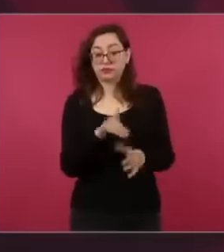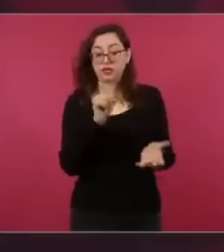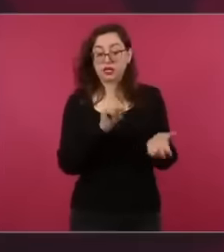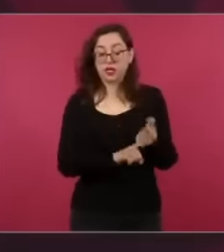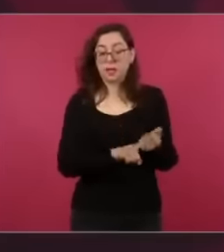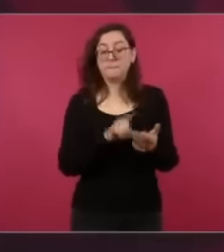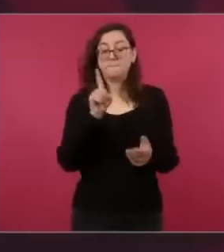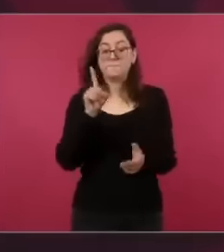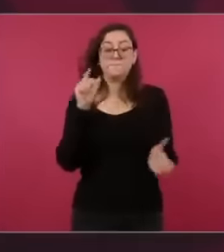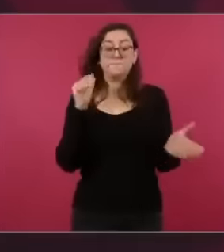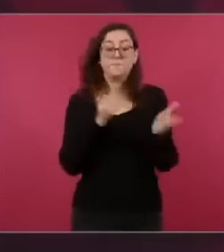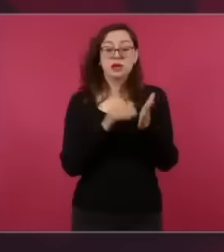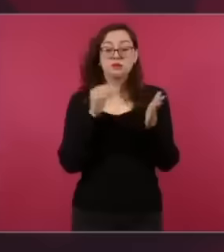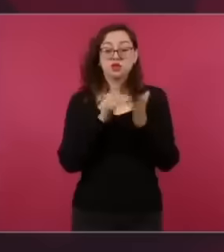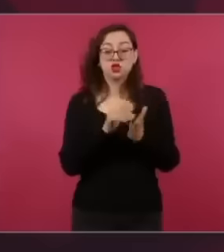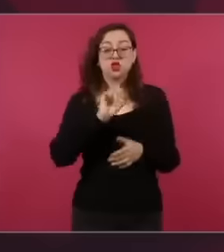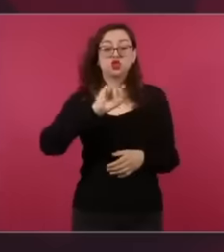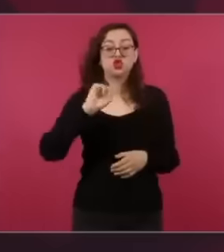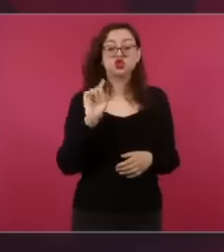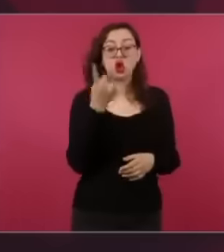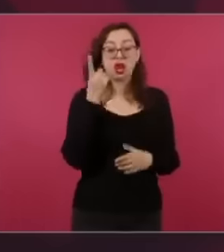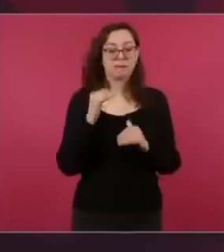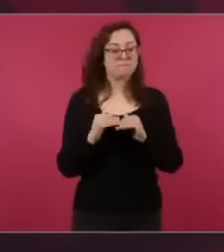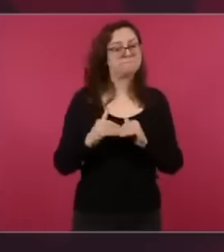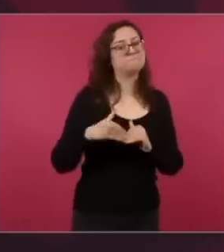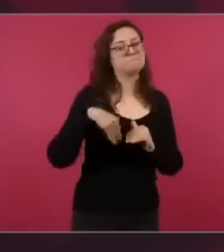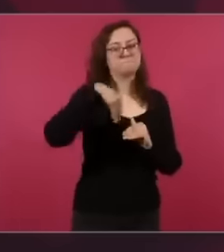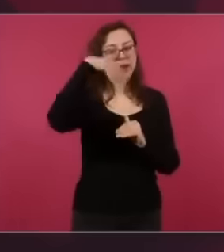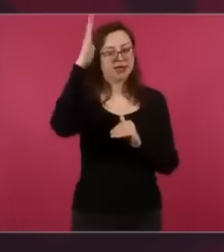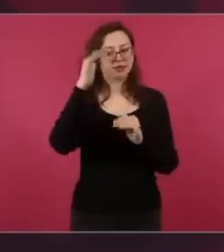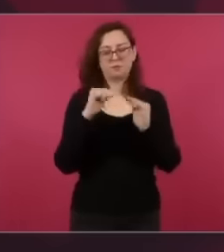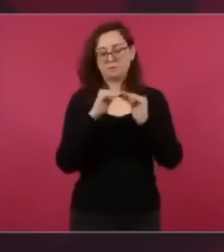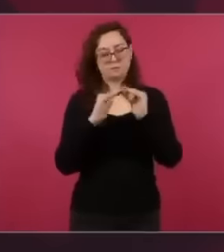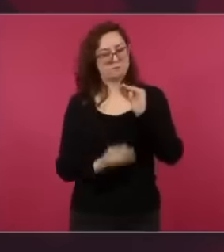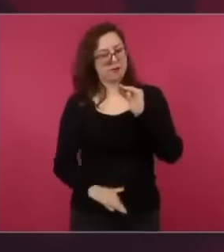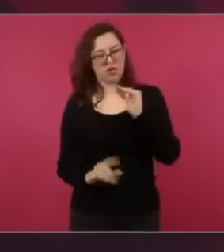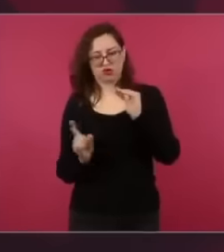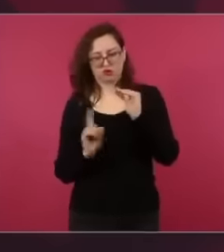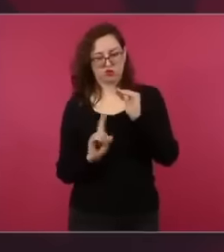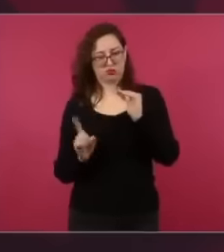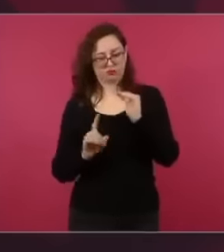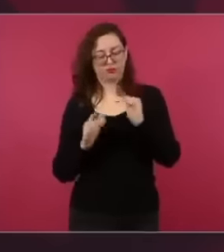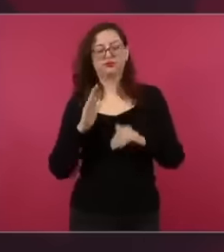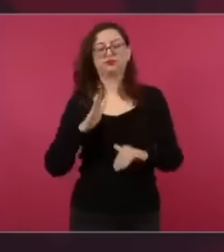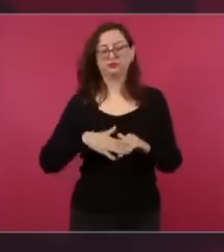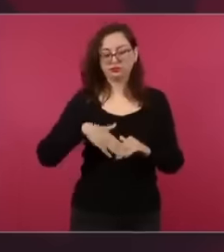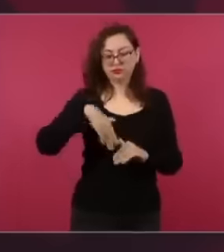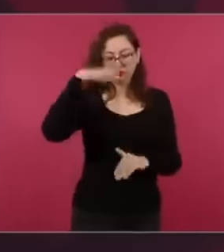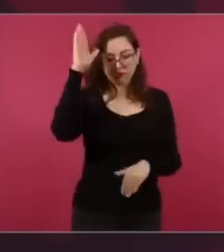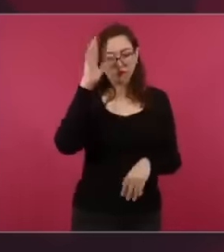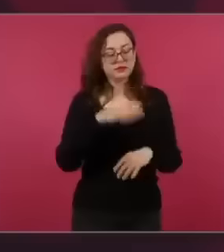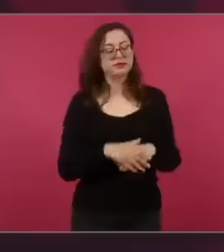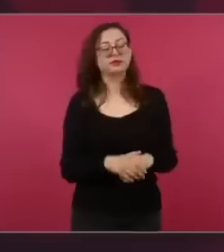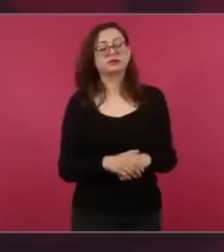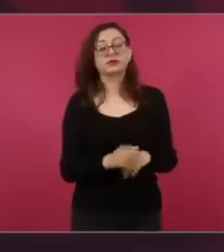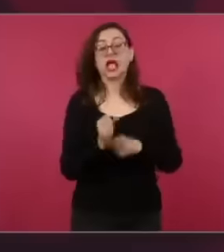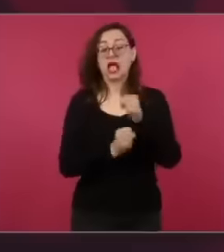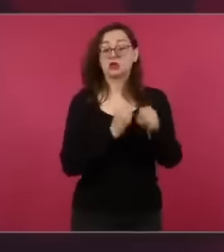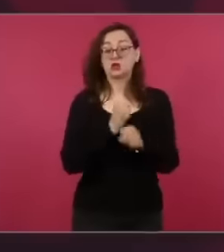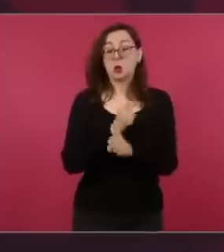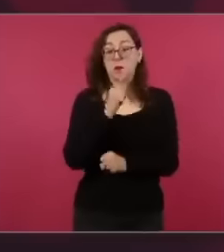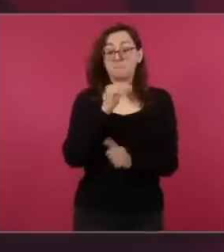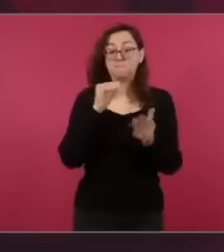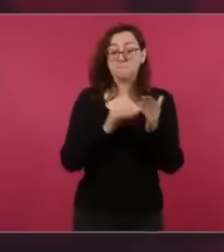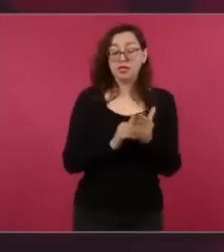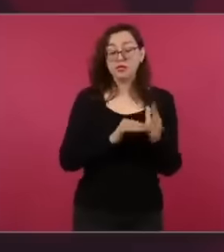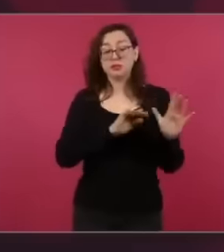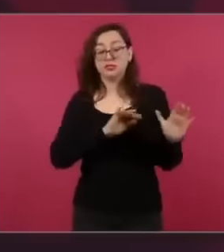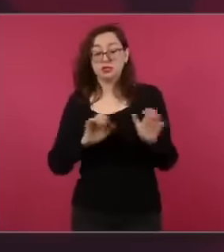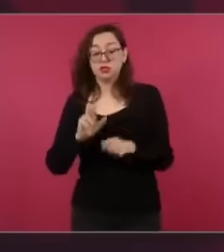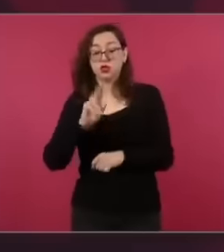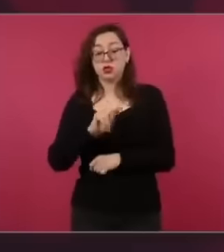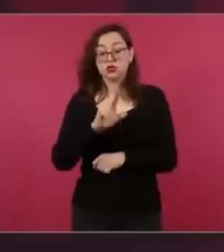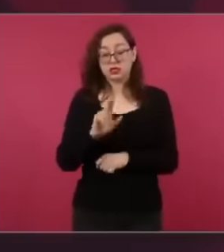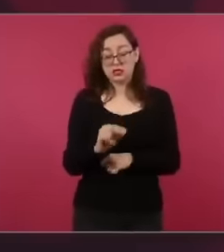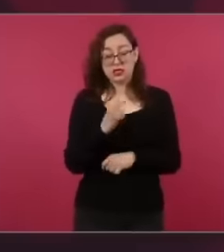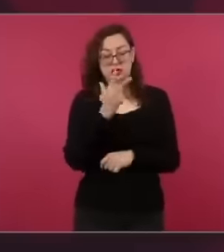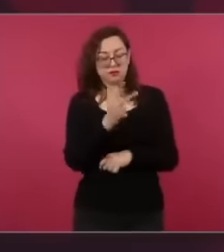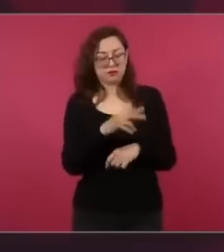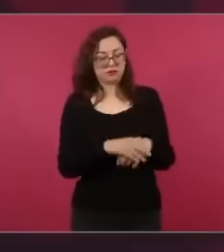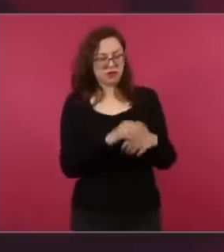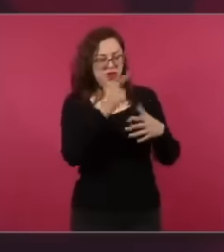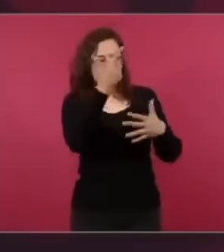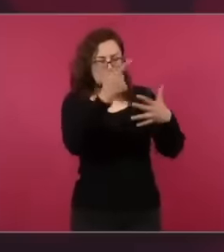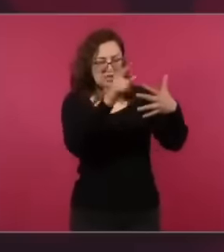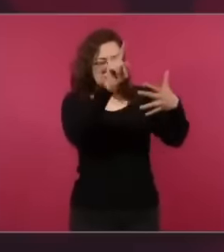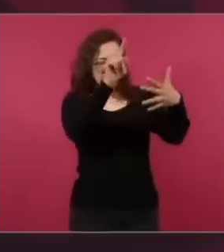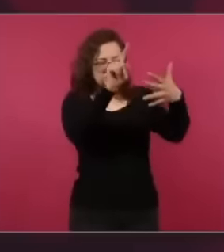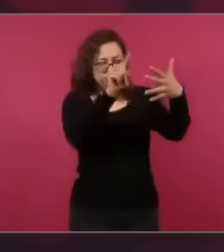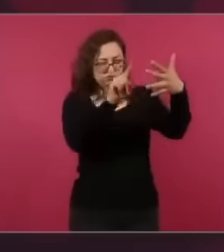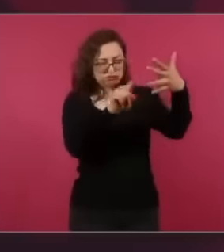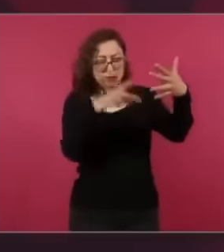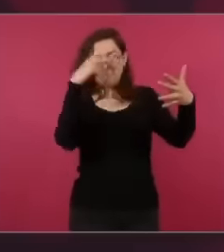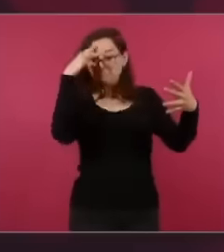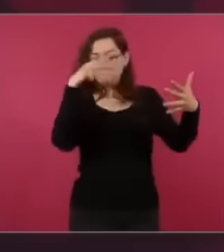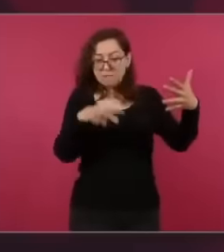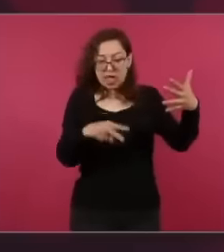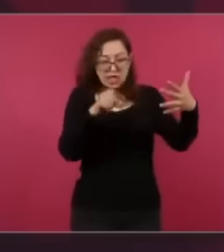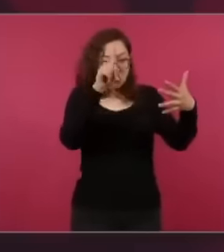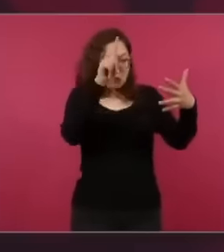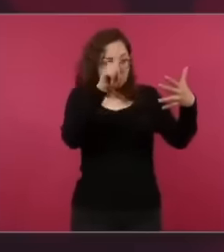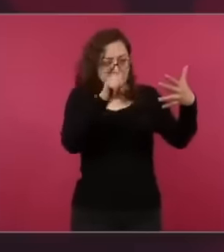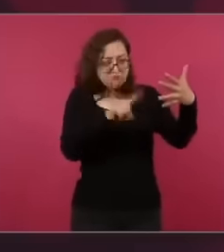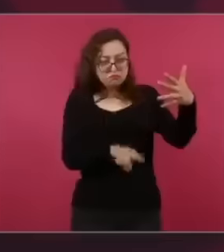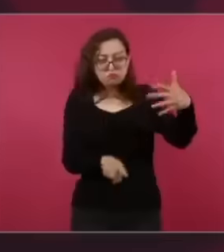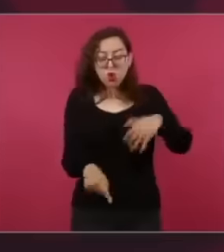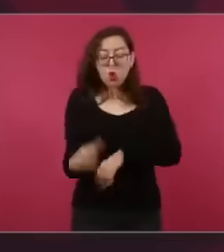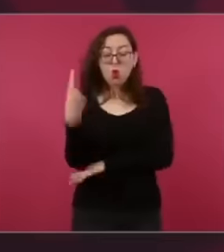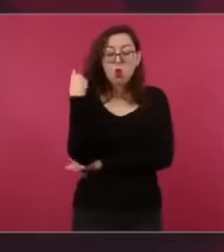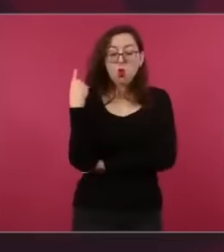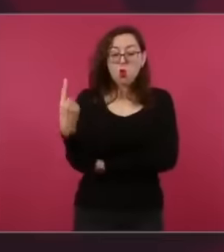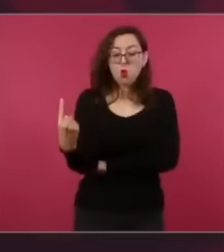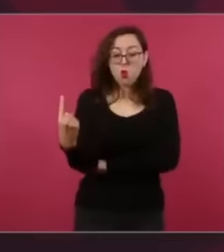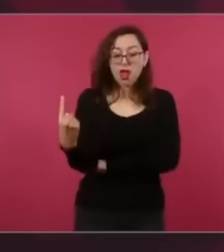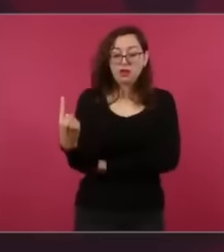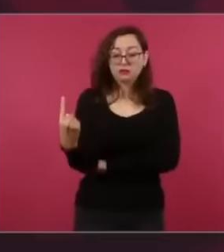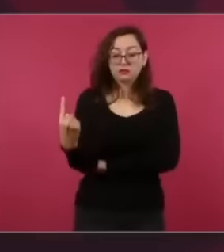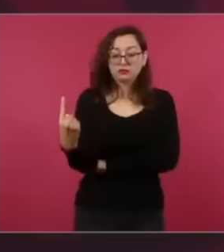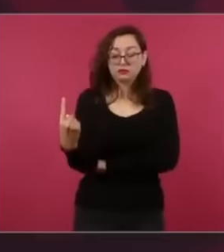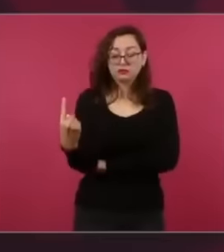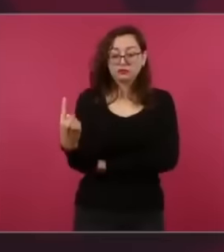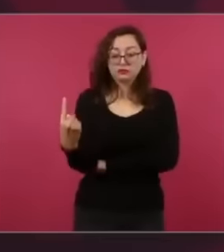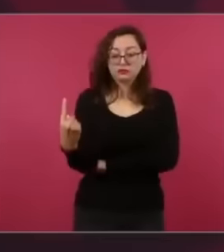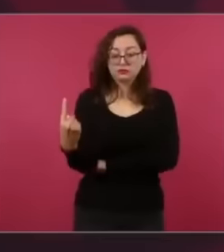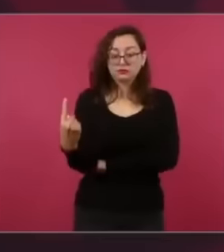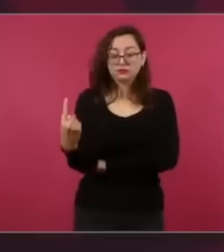capital in 88 only one Mexican family appeared I think with 2 million dollars